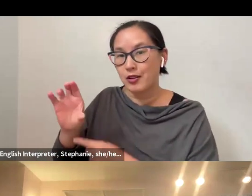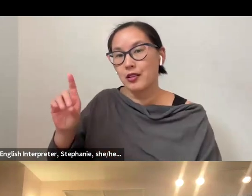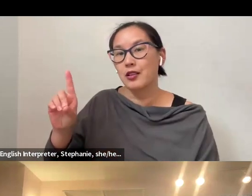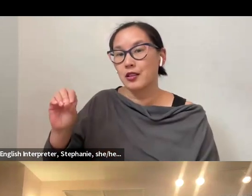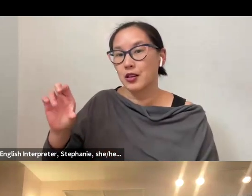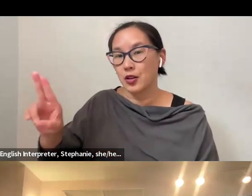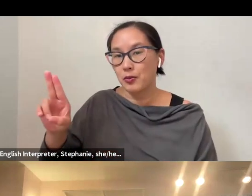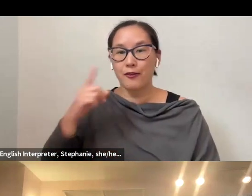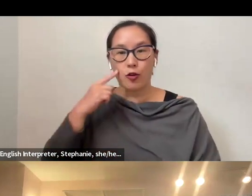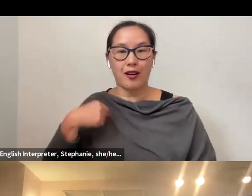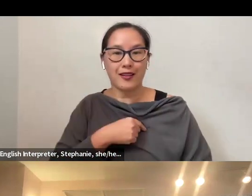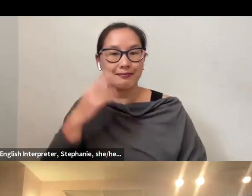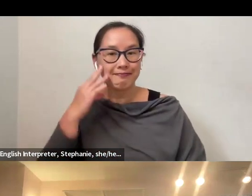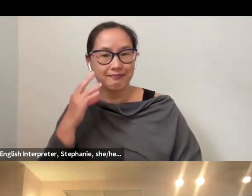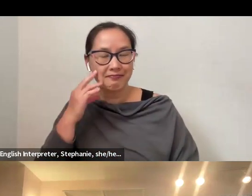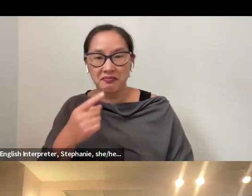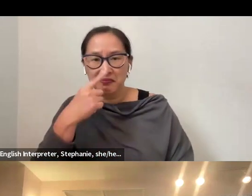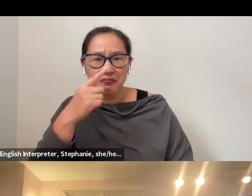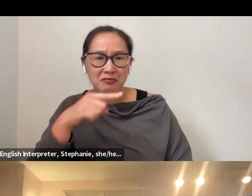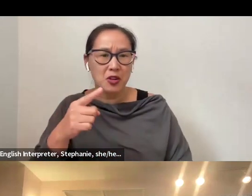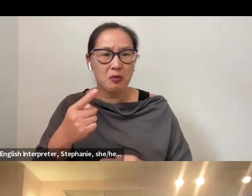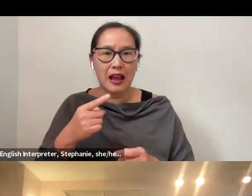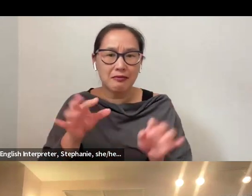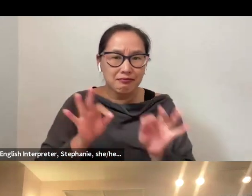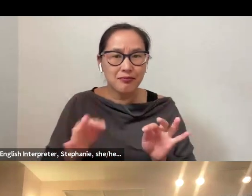So can you please discuss why you felt that was important for you to do